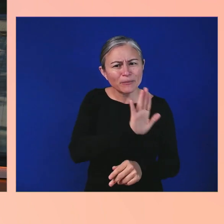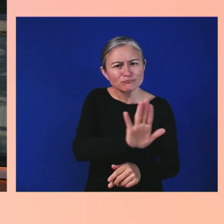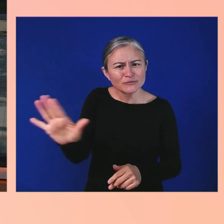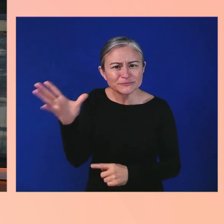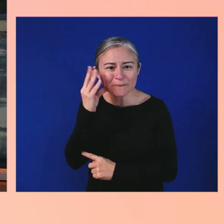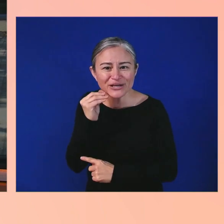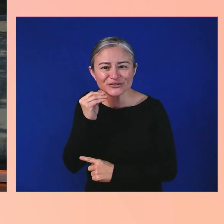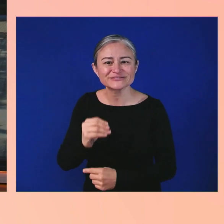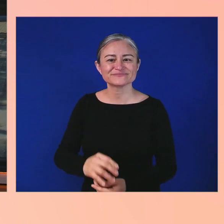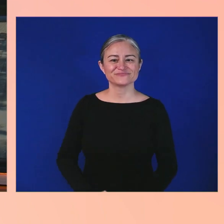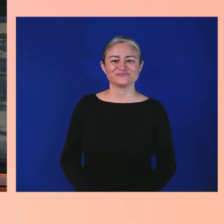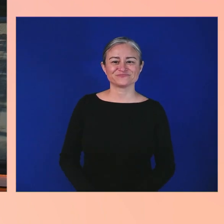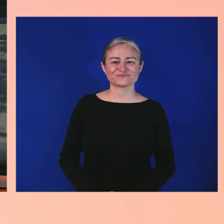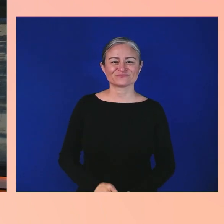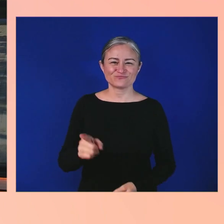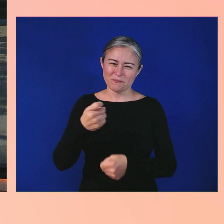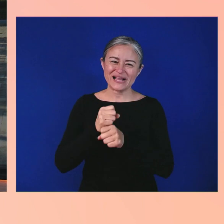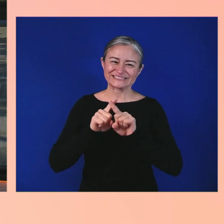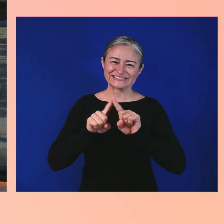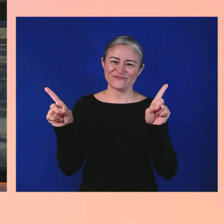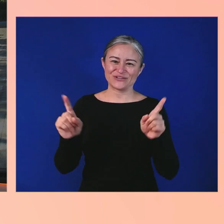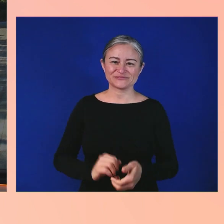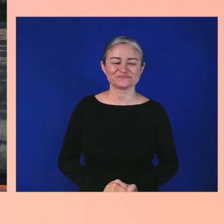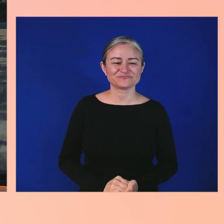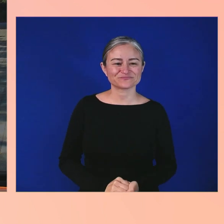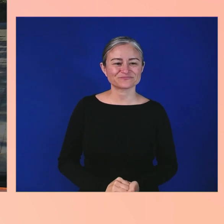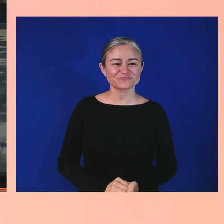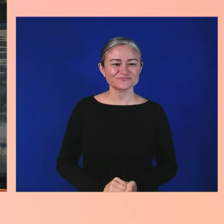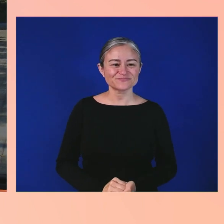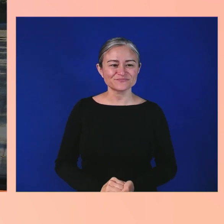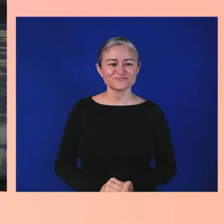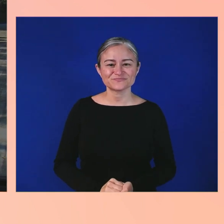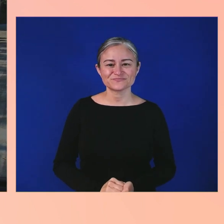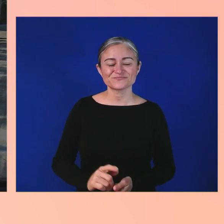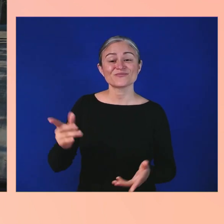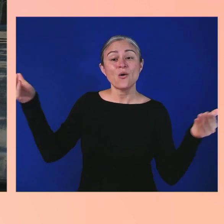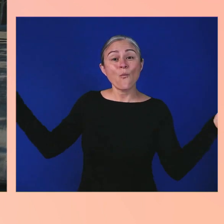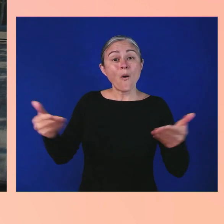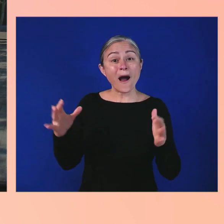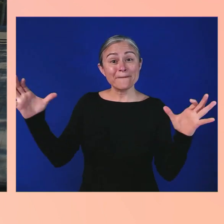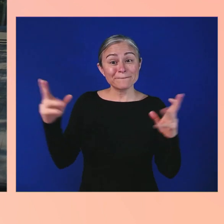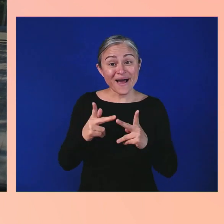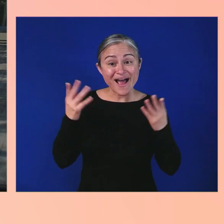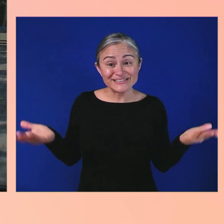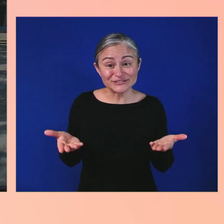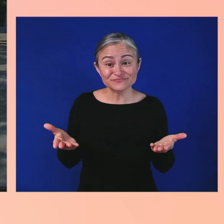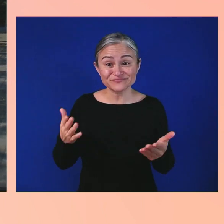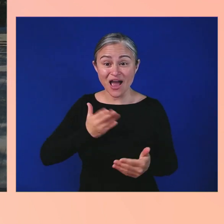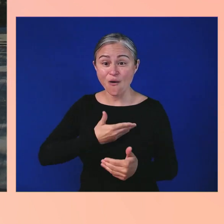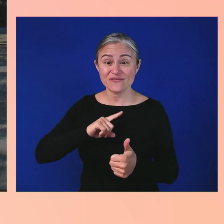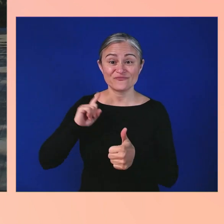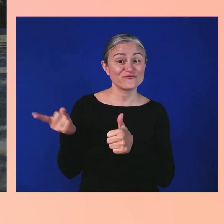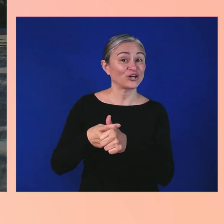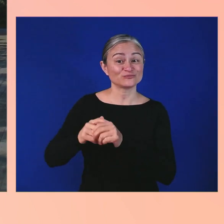Welcome back from our first round of breakout sessions. This is the Ability Summit, 2023.